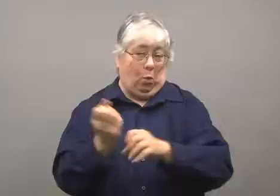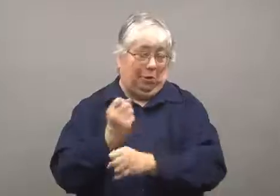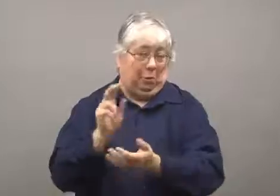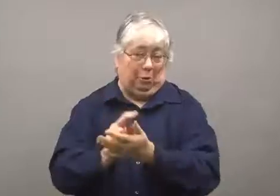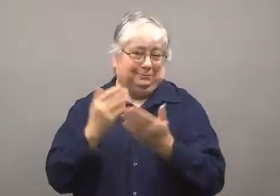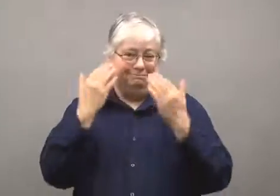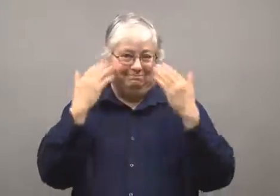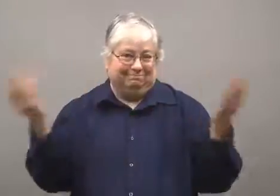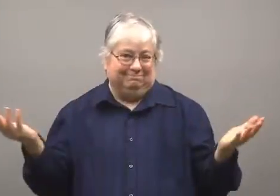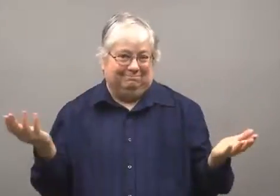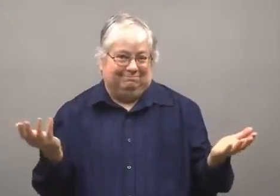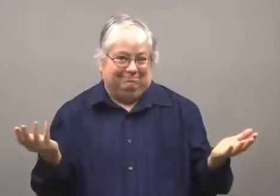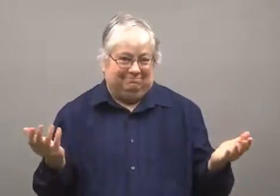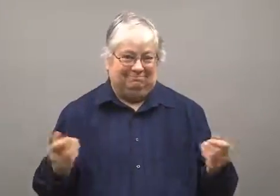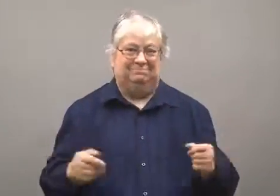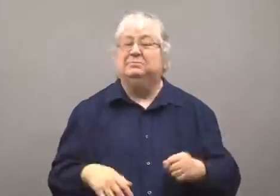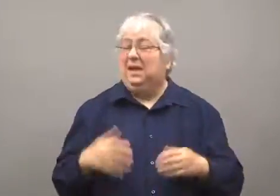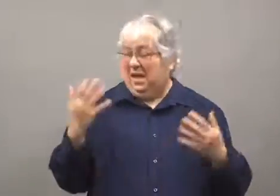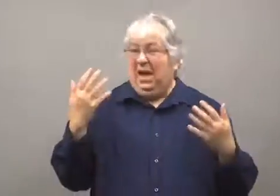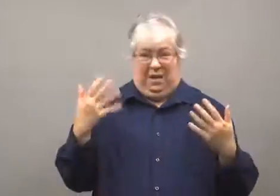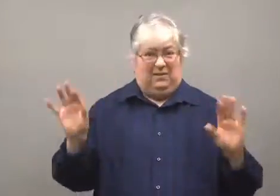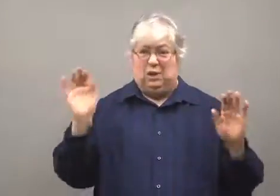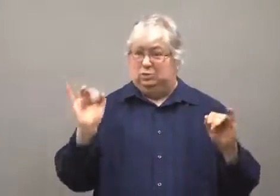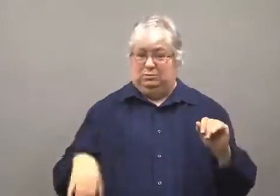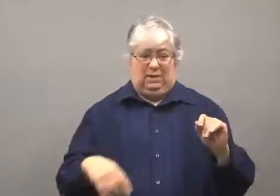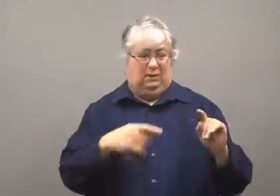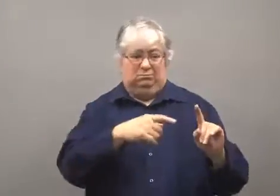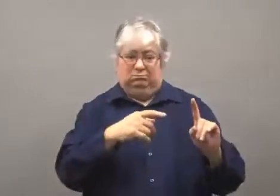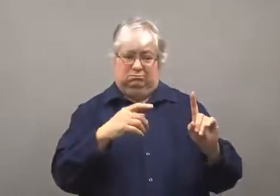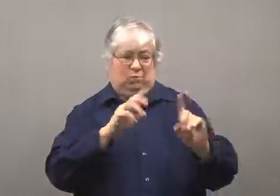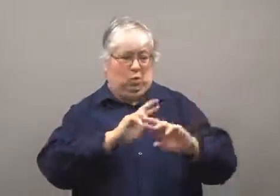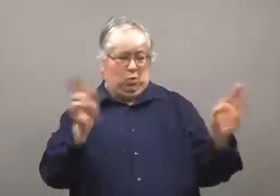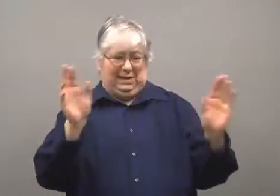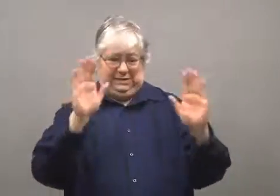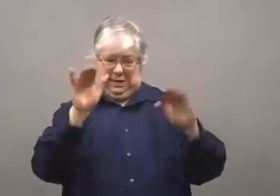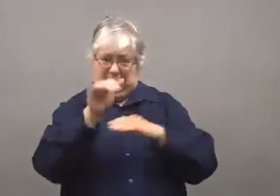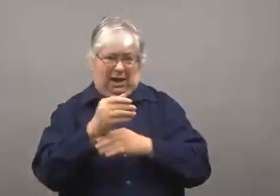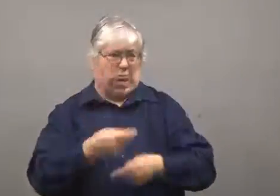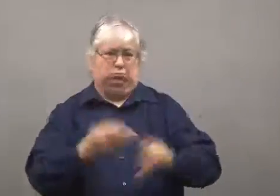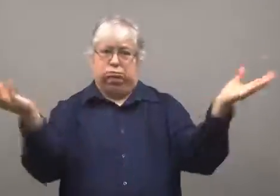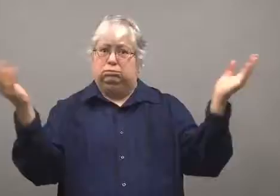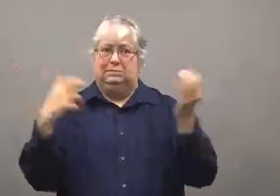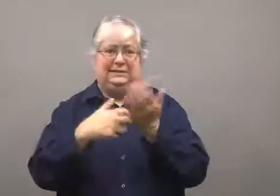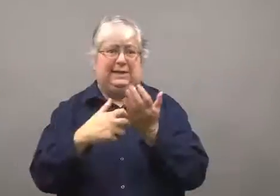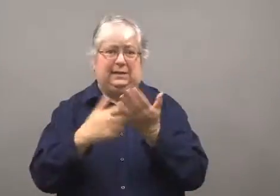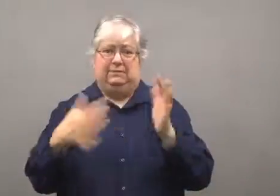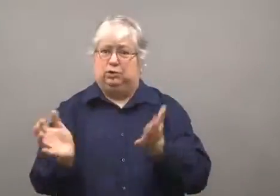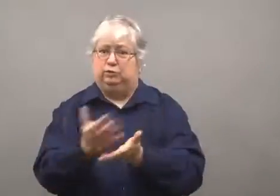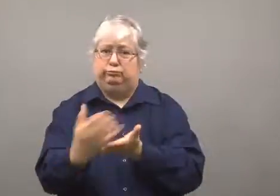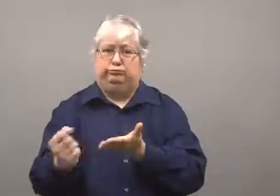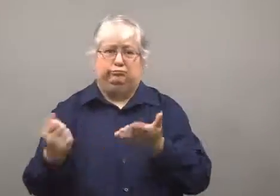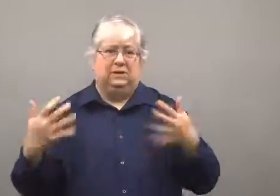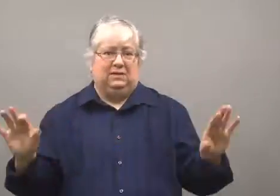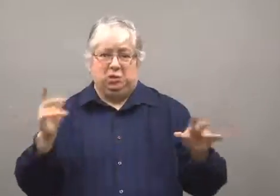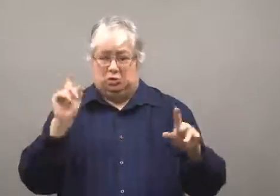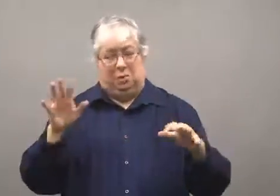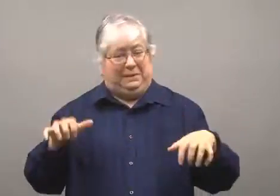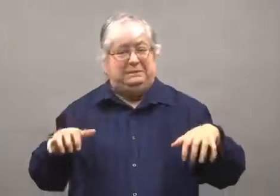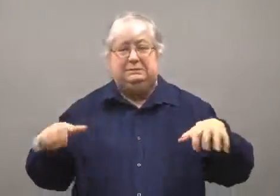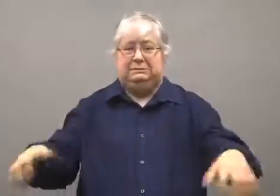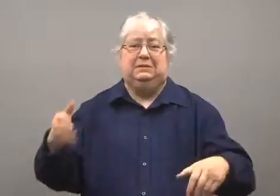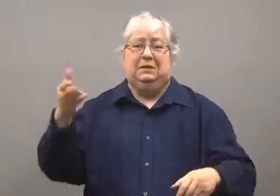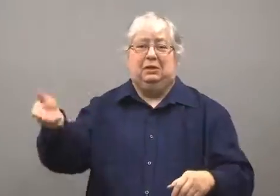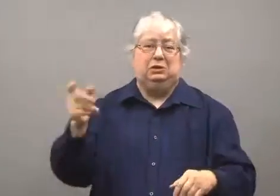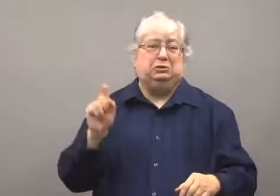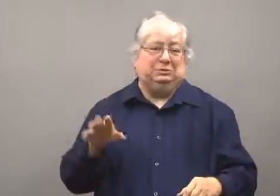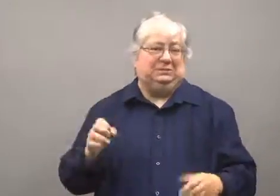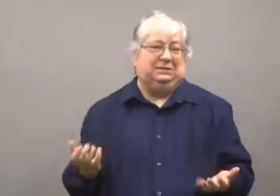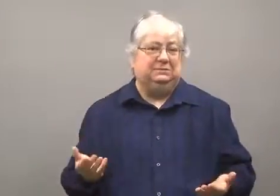So right now, I don't know who won or lost the game.